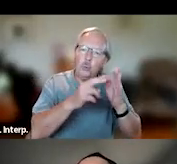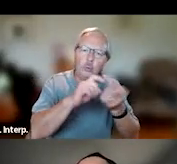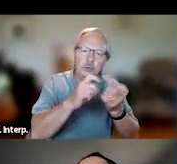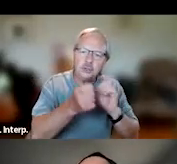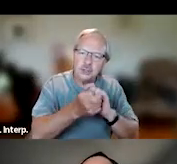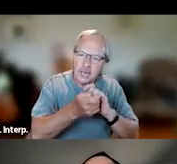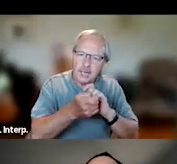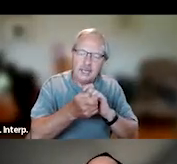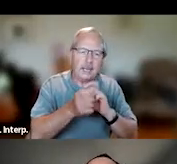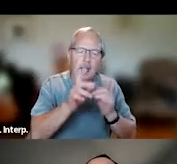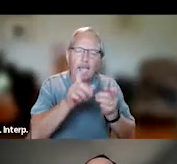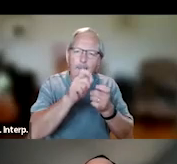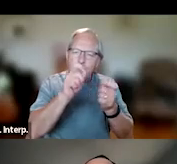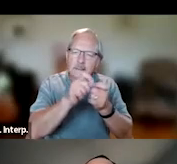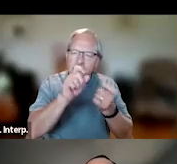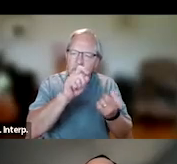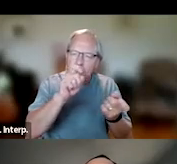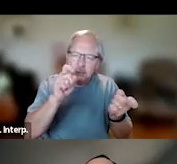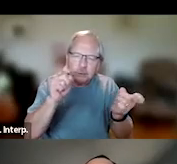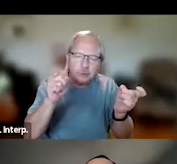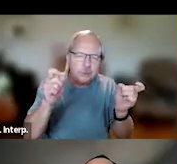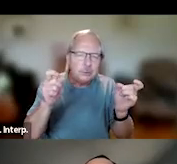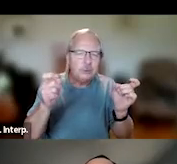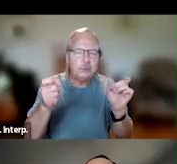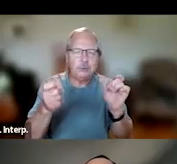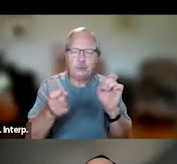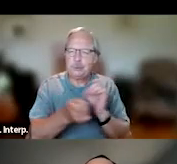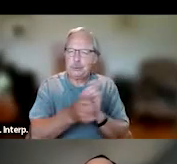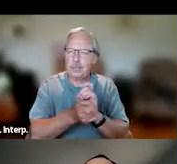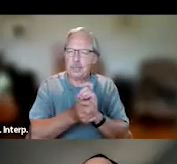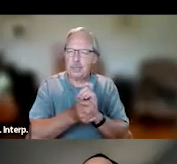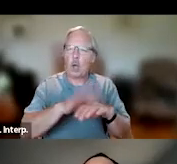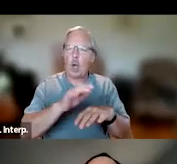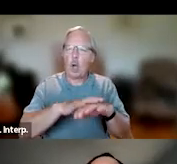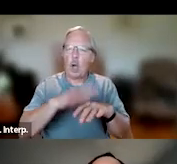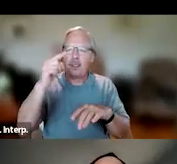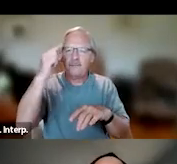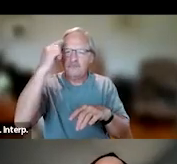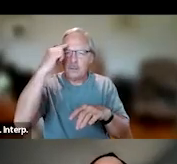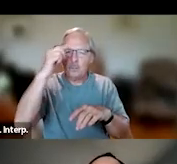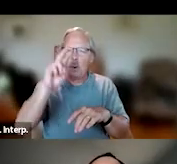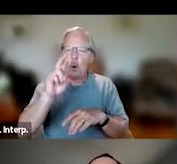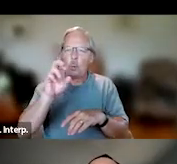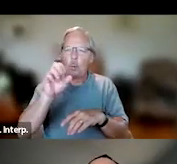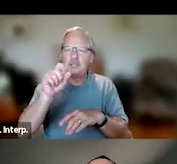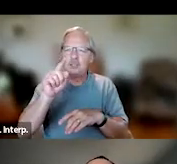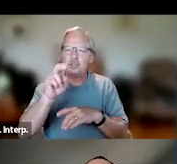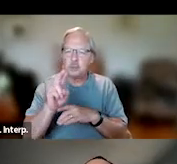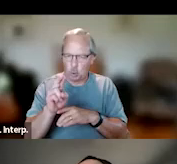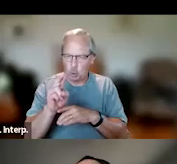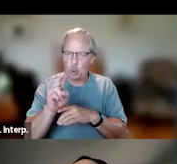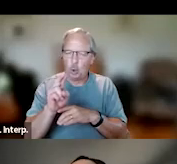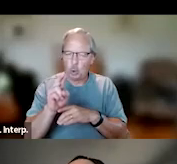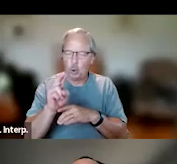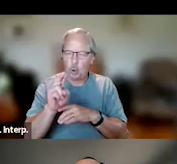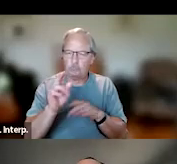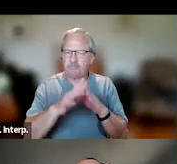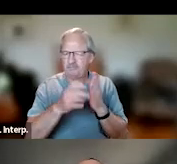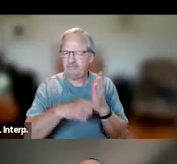is specifically changed that goes on the federal register or other changes that will eventually go